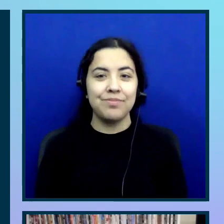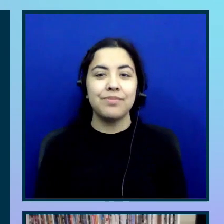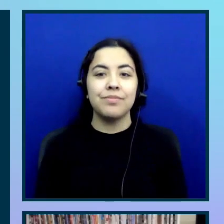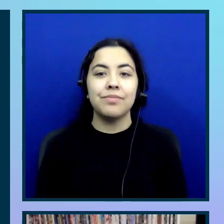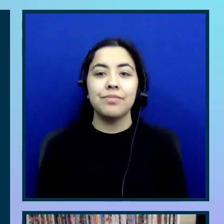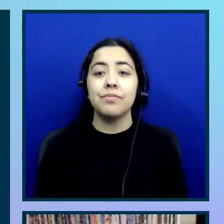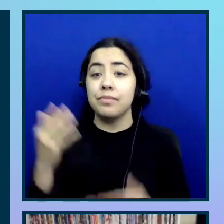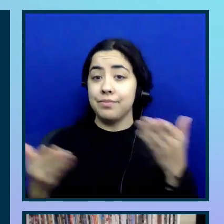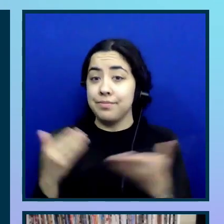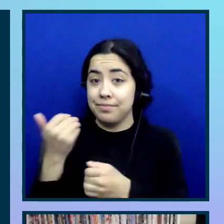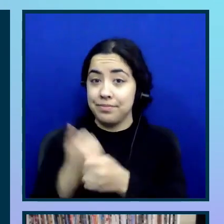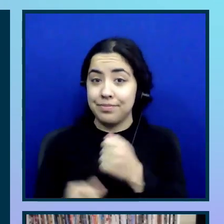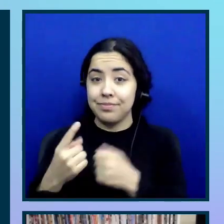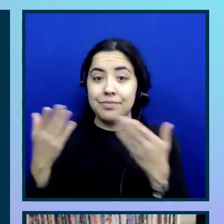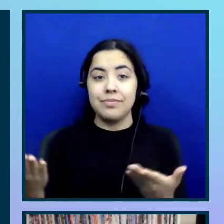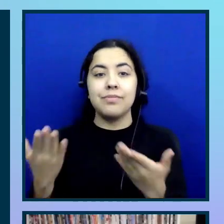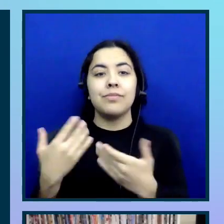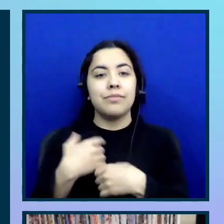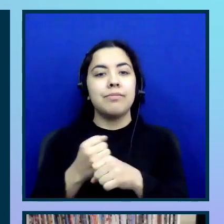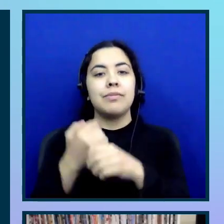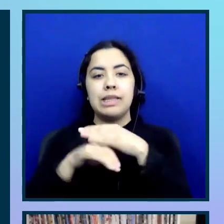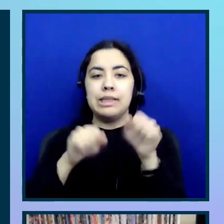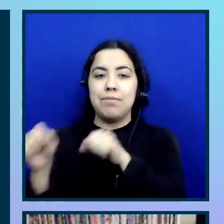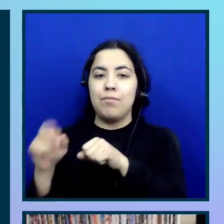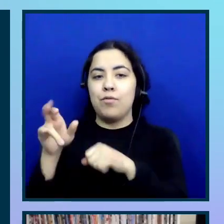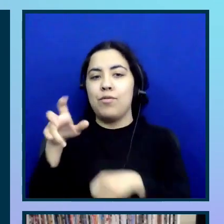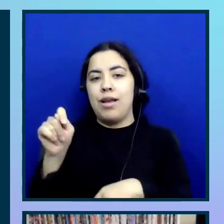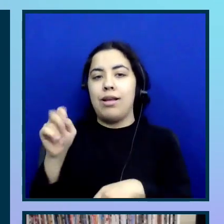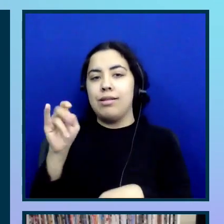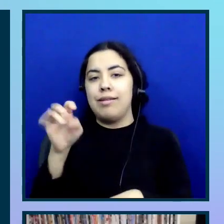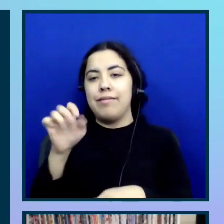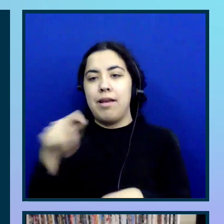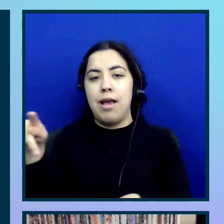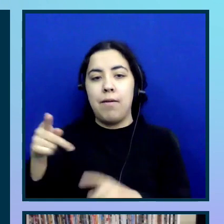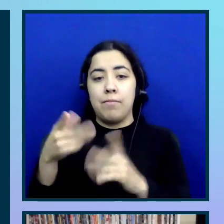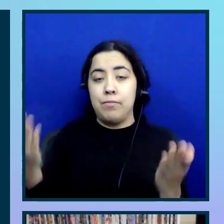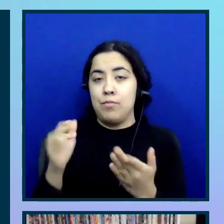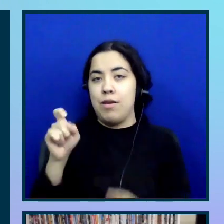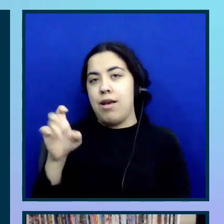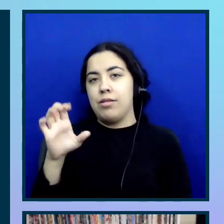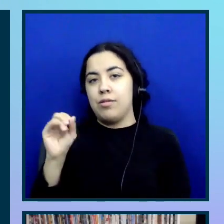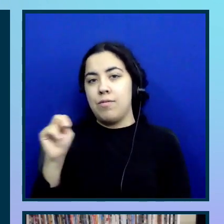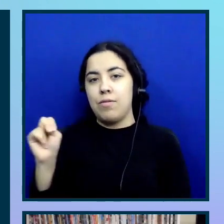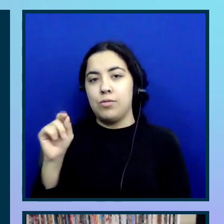Welcome everyone. This is Creating Accessible React Native Apps at Axe-con 2022. So in this talk, I'll be sharing insight